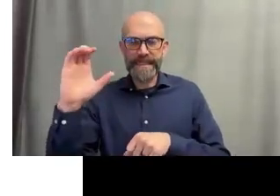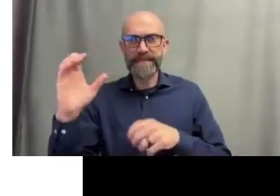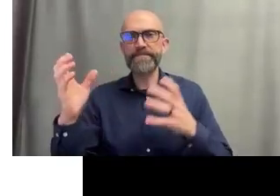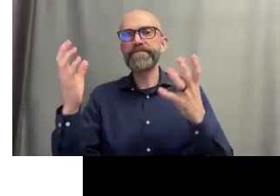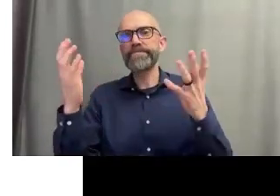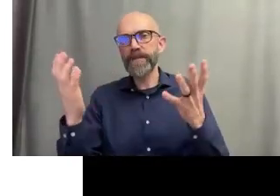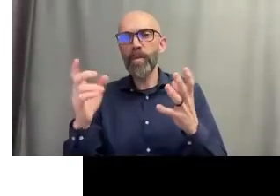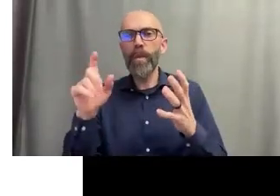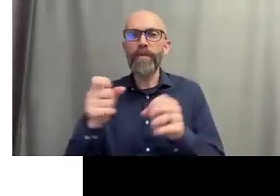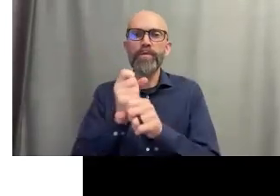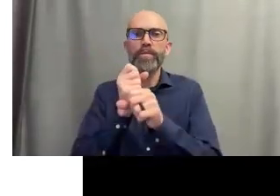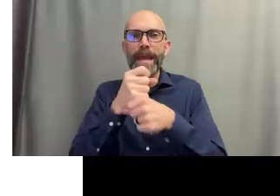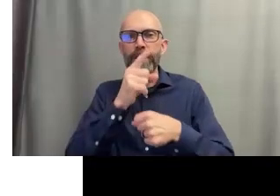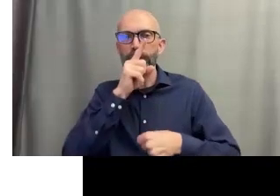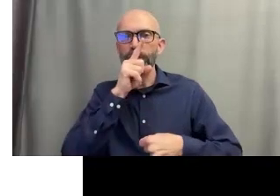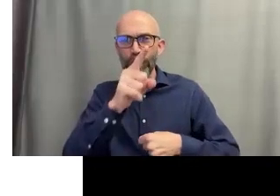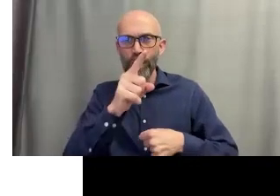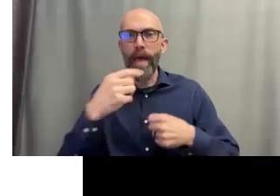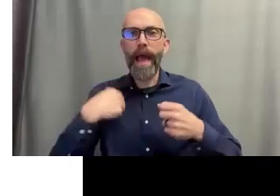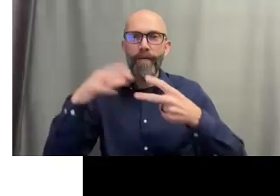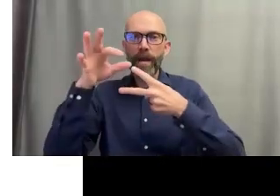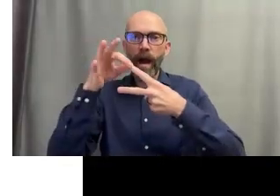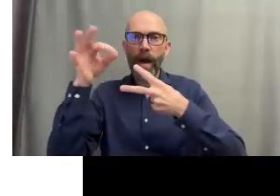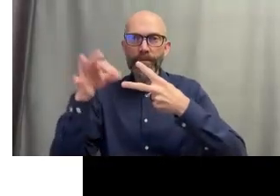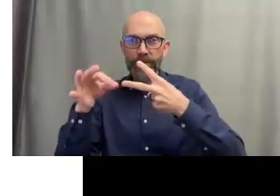make sure that there is an option for students, you know, a